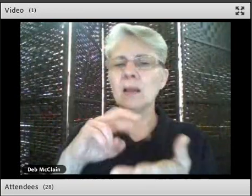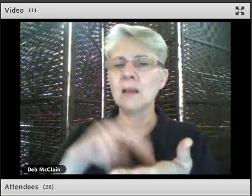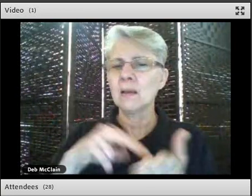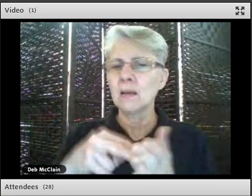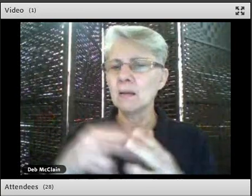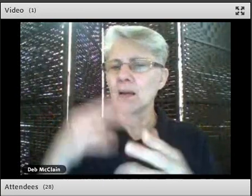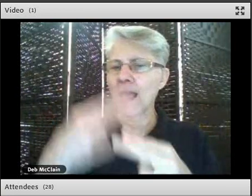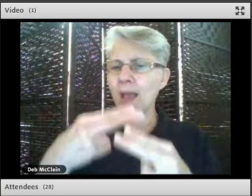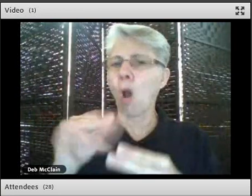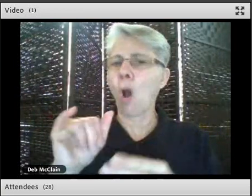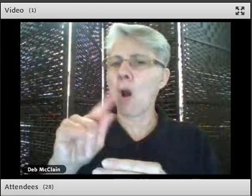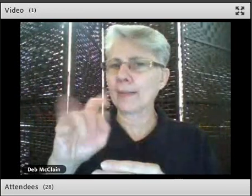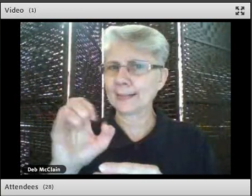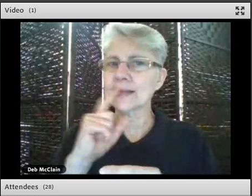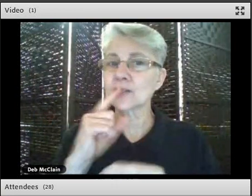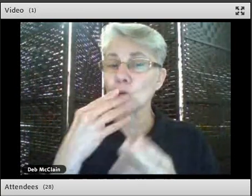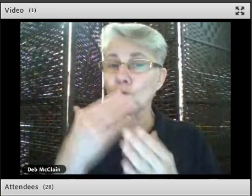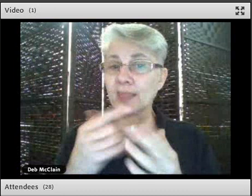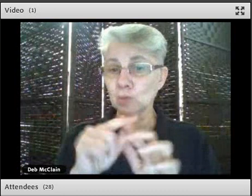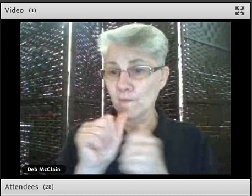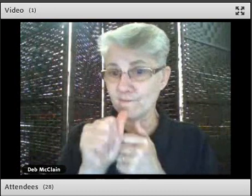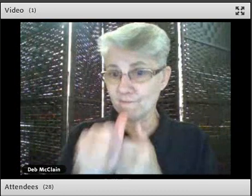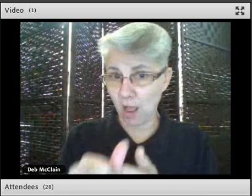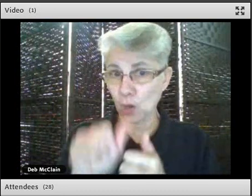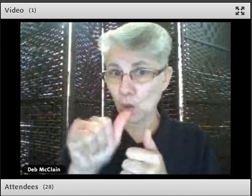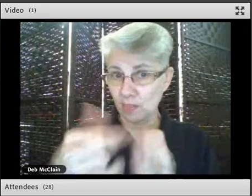If you're doing juvenile, add an intended audience.